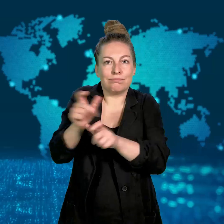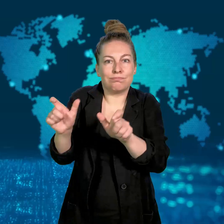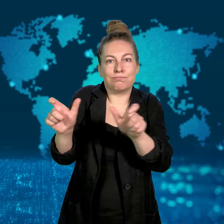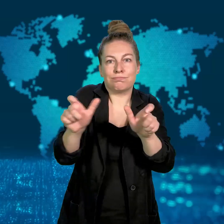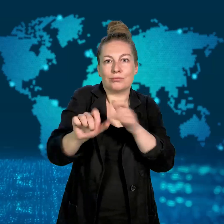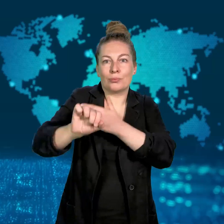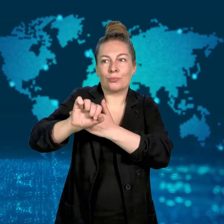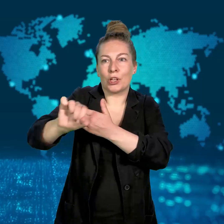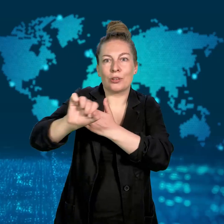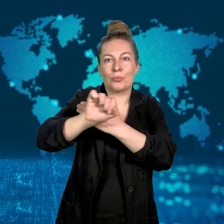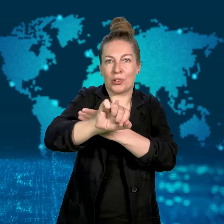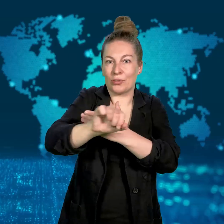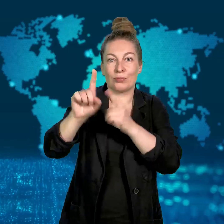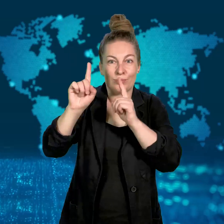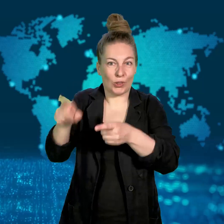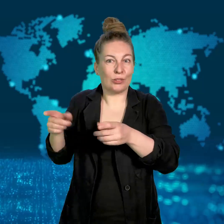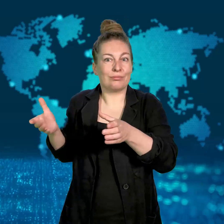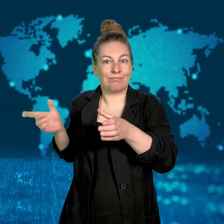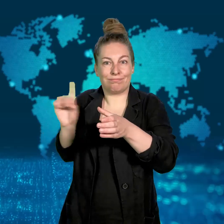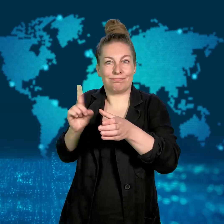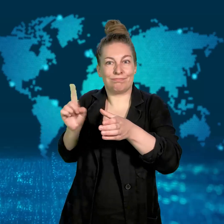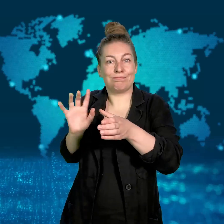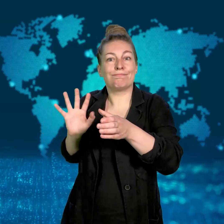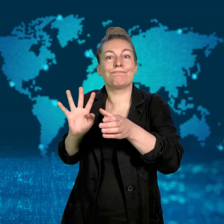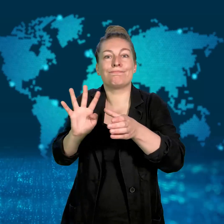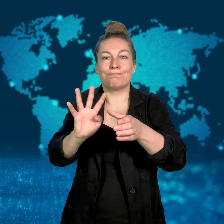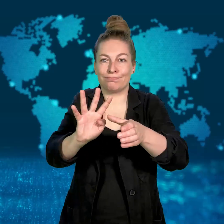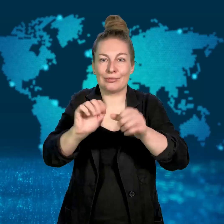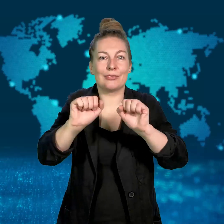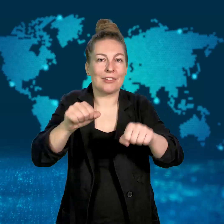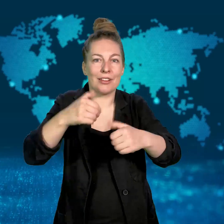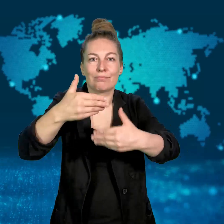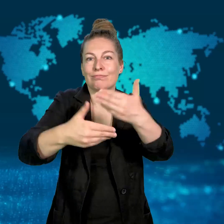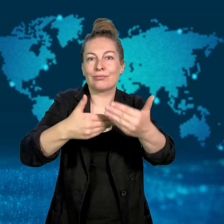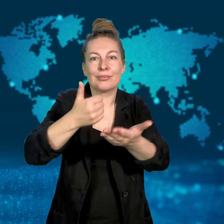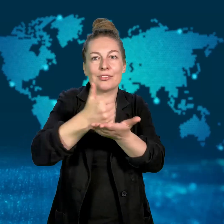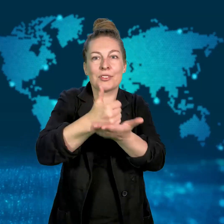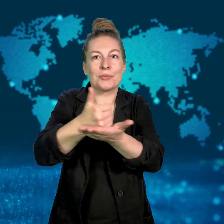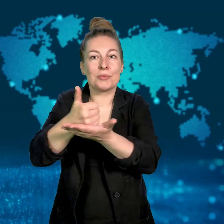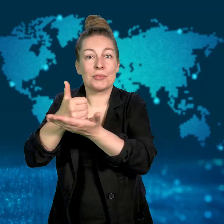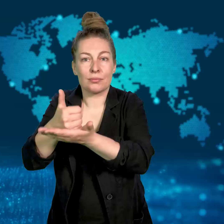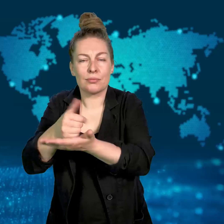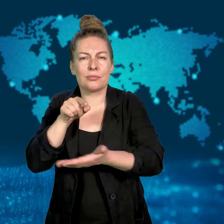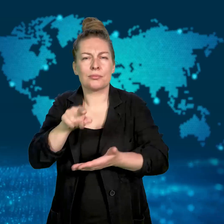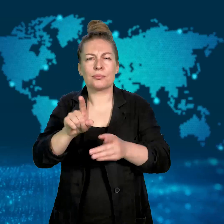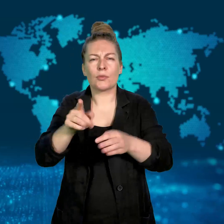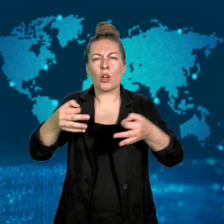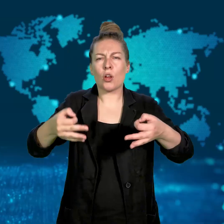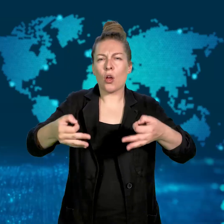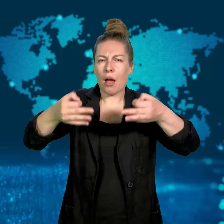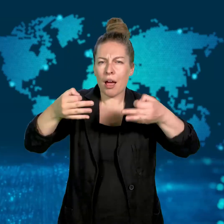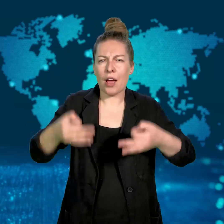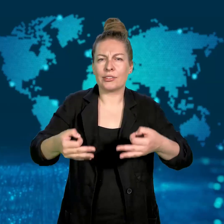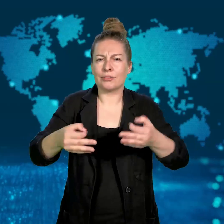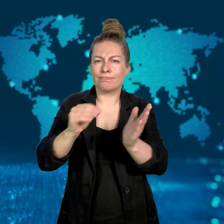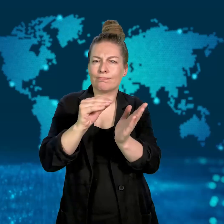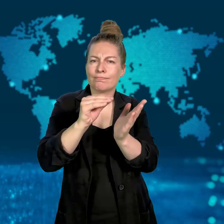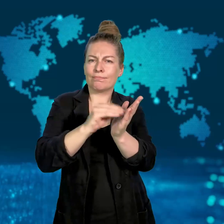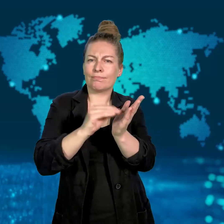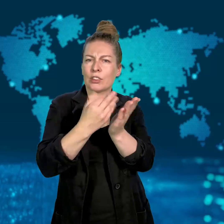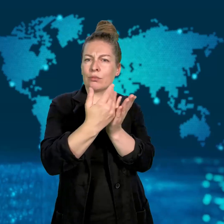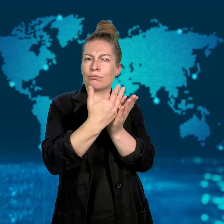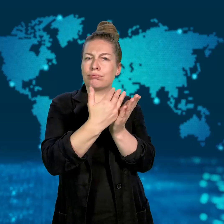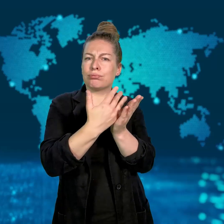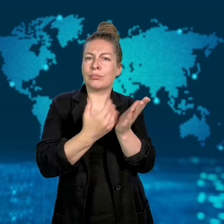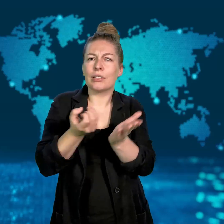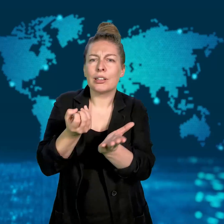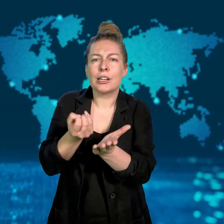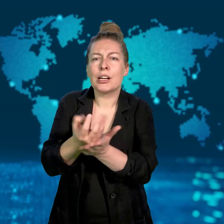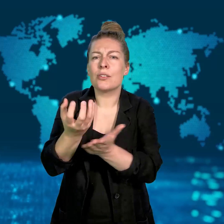reach the area due to tribal warfare.